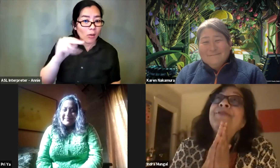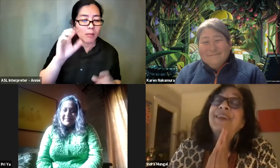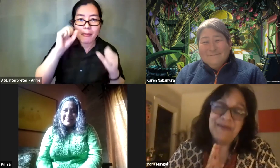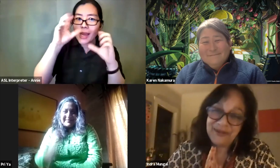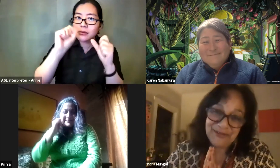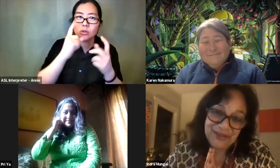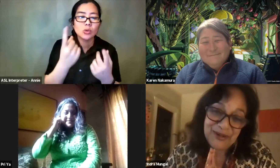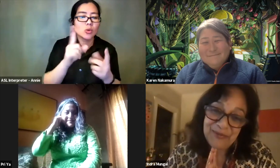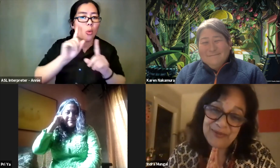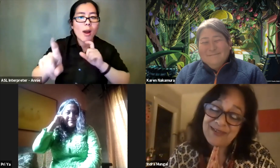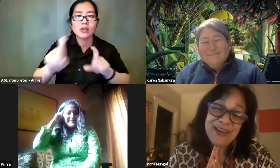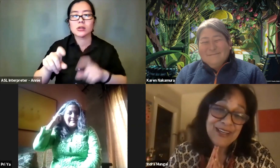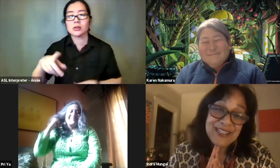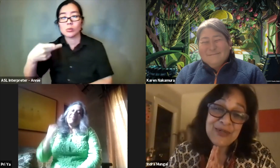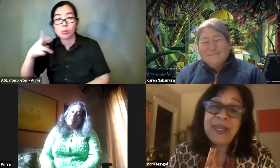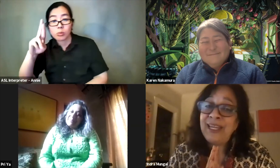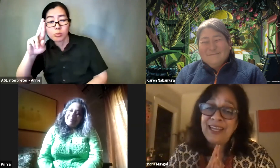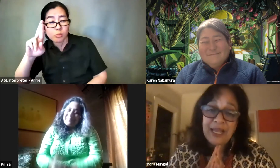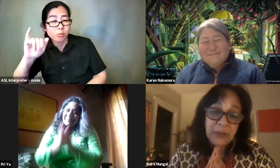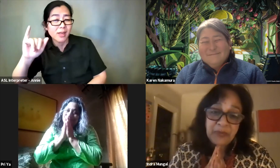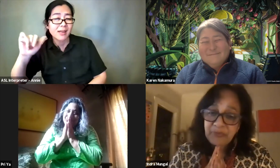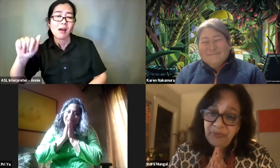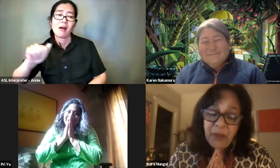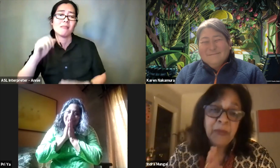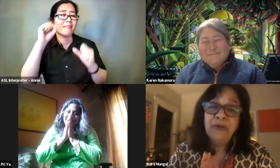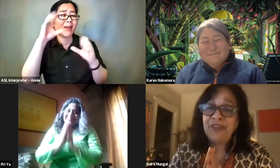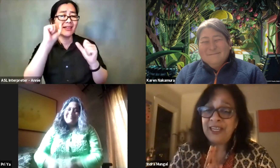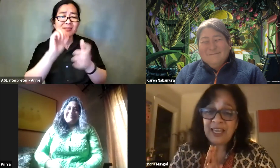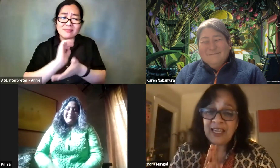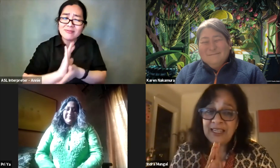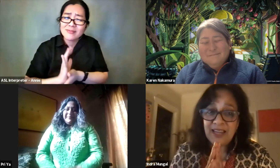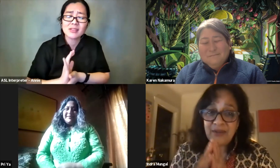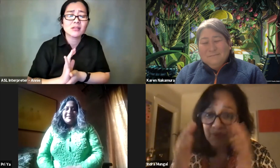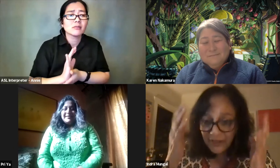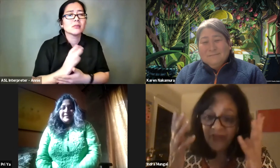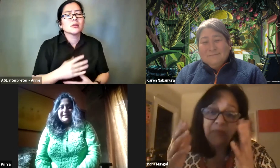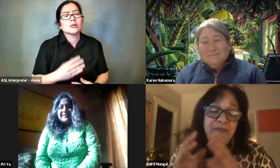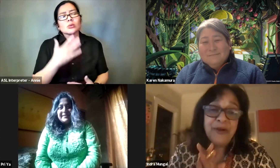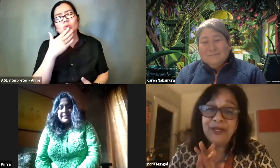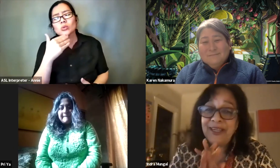phenomenal film it was sweet and moving and and really thought provoking.